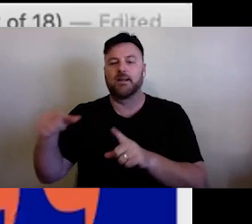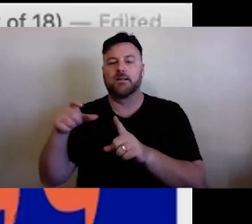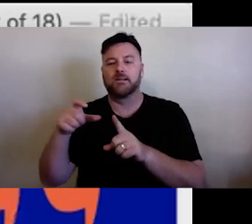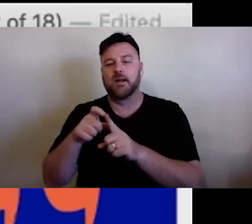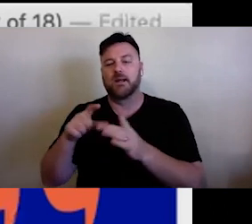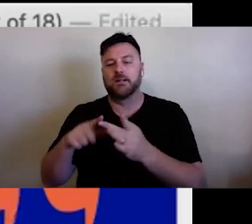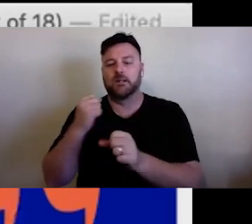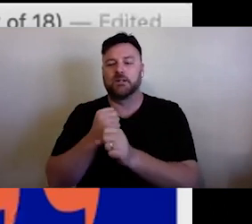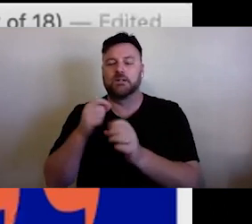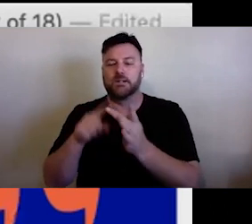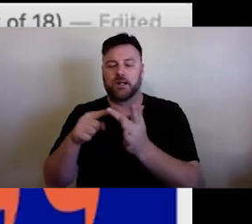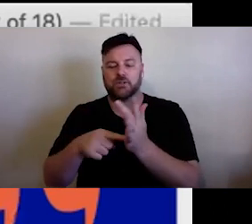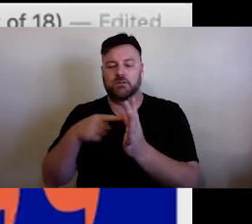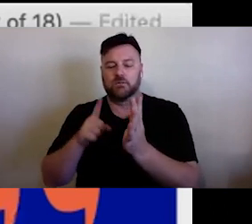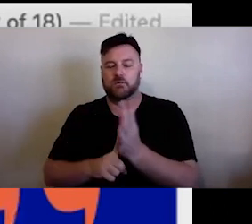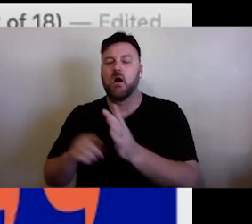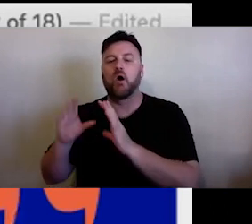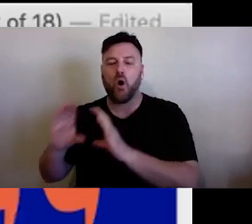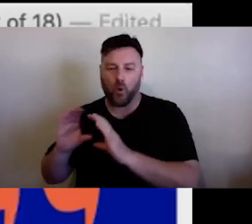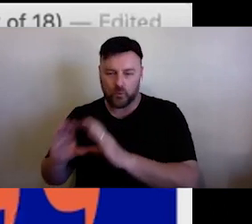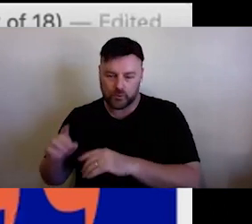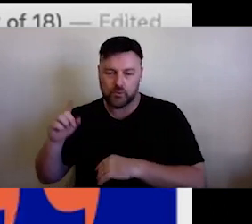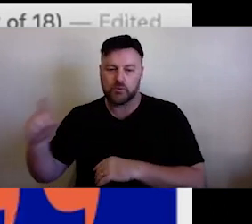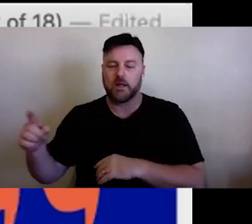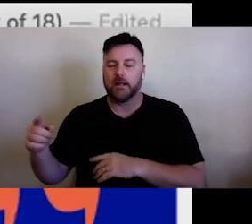she says, "The opportunity is to be the people that are building the